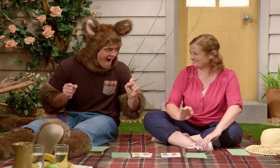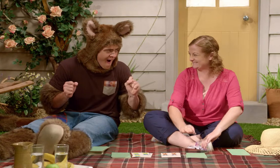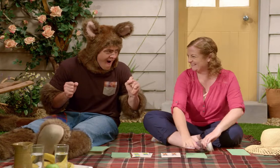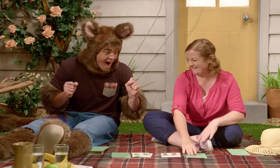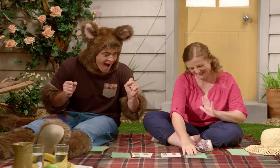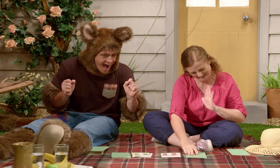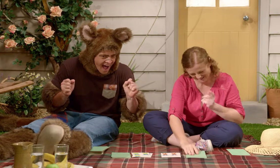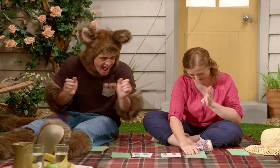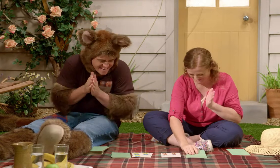No.